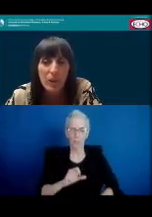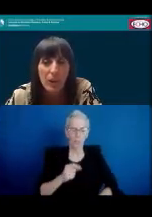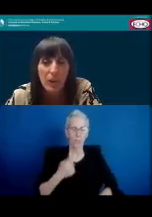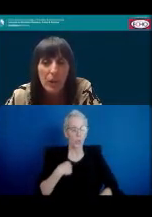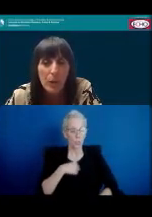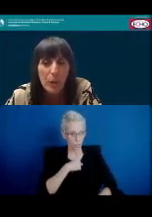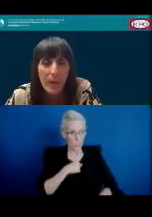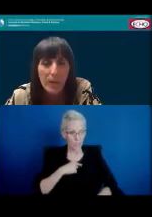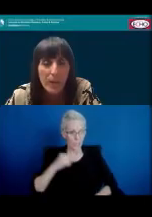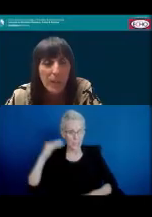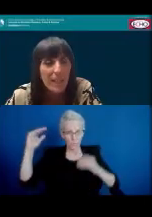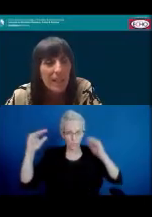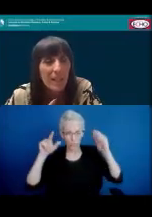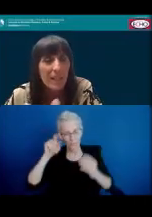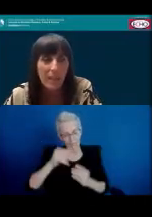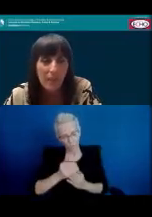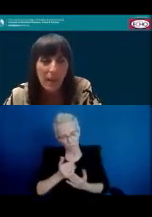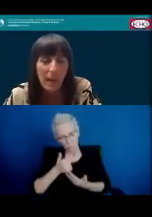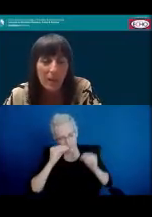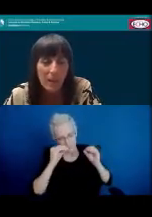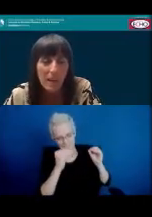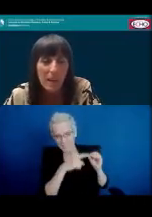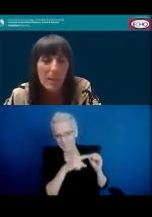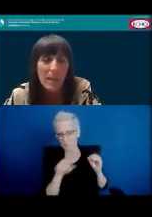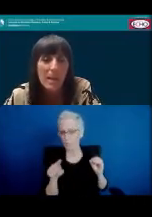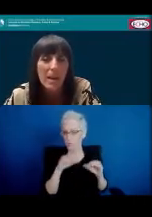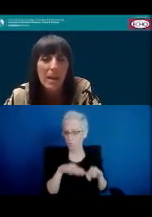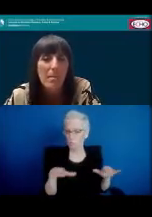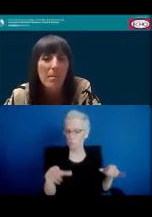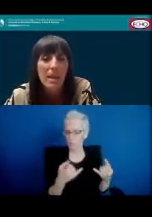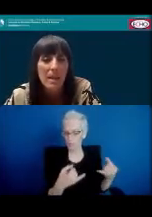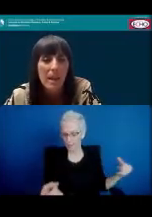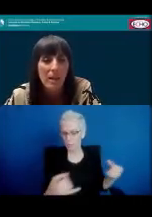learn those boundaries, it's actually helping them in that